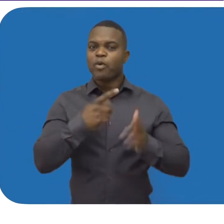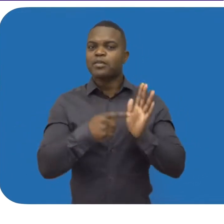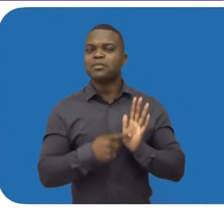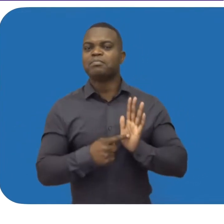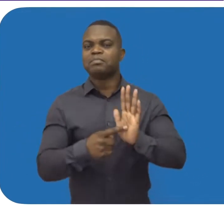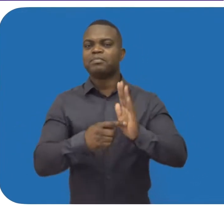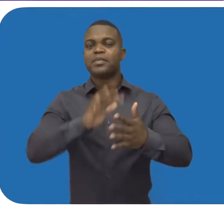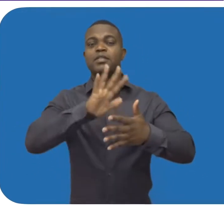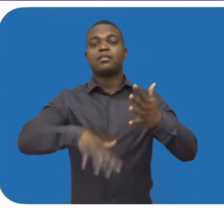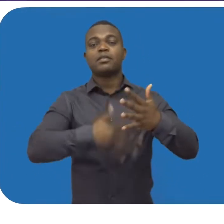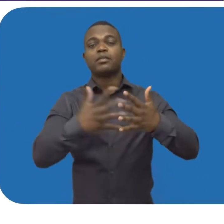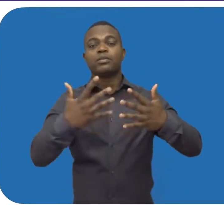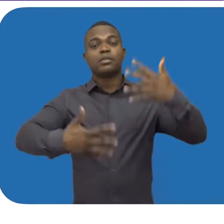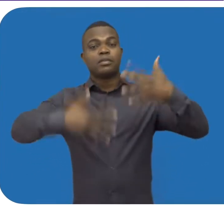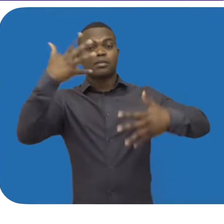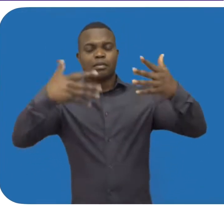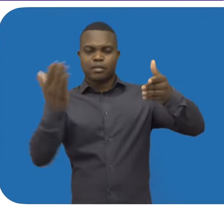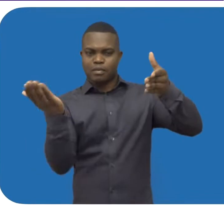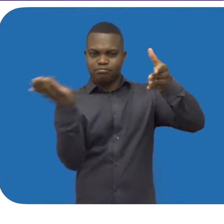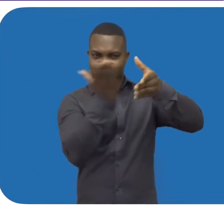A new overview of sign language resources.